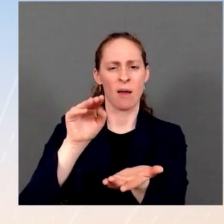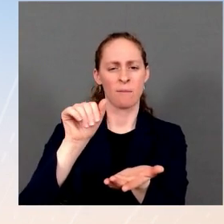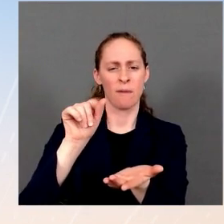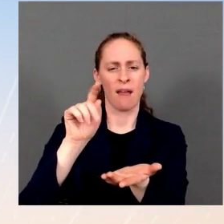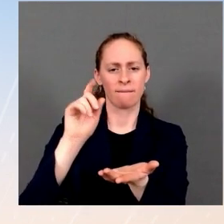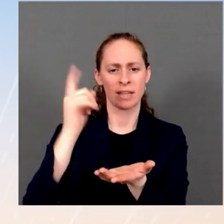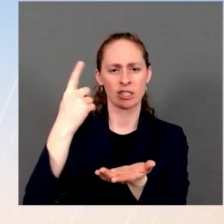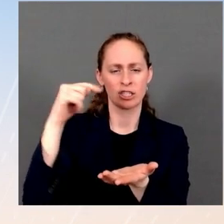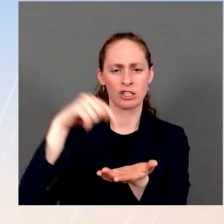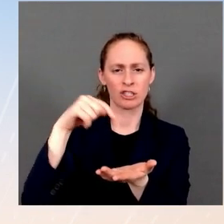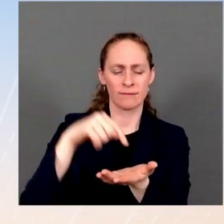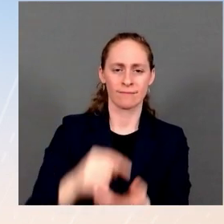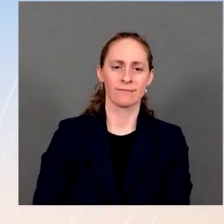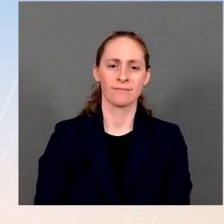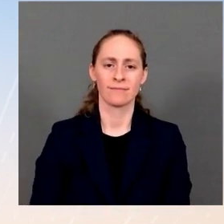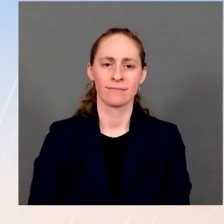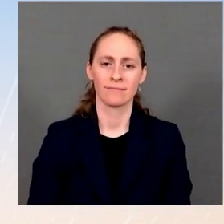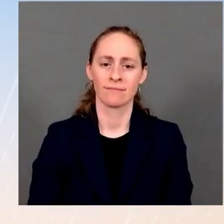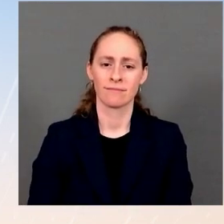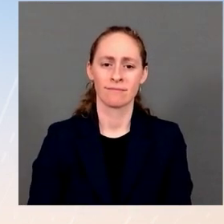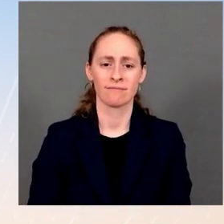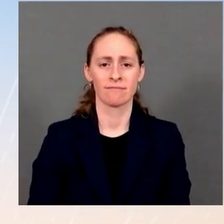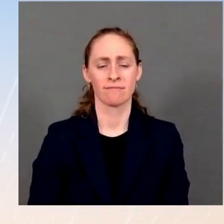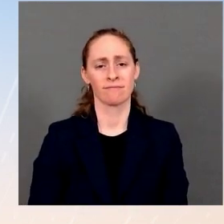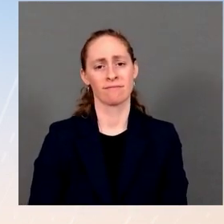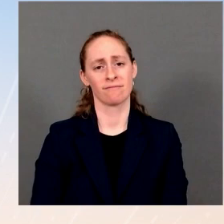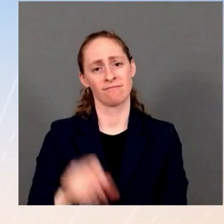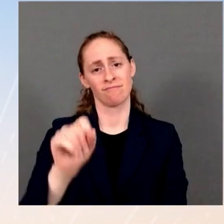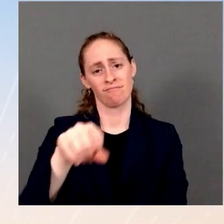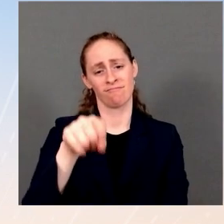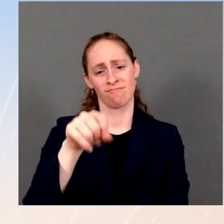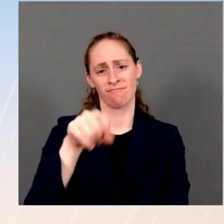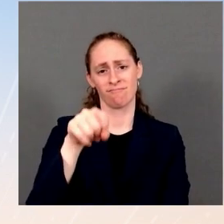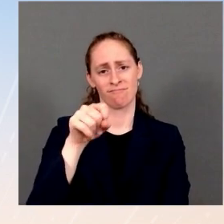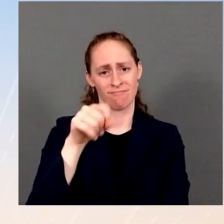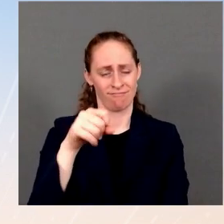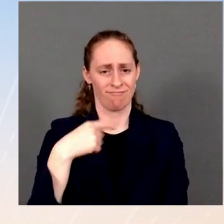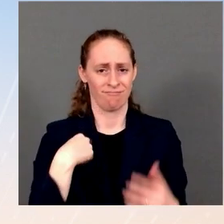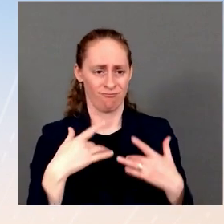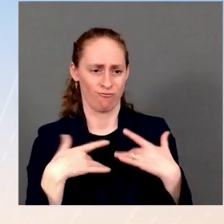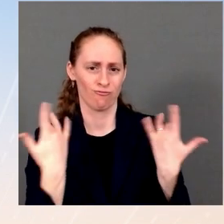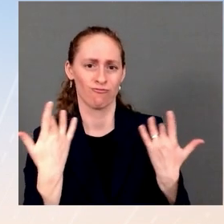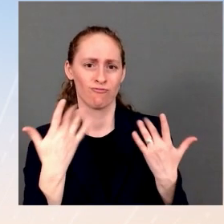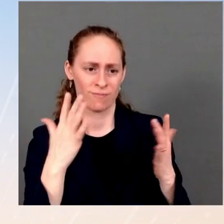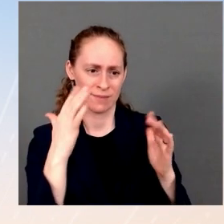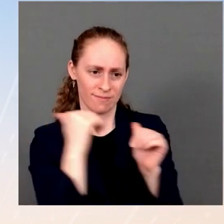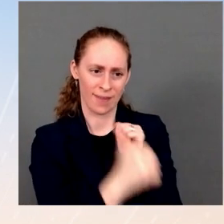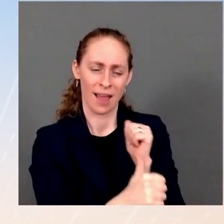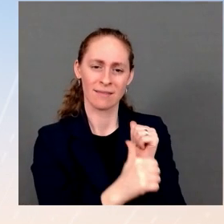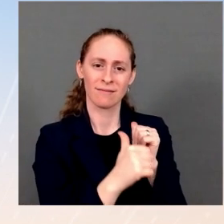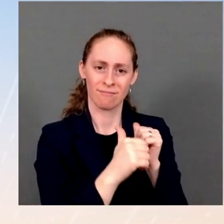So, we're excited about that work and we're moving forward. The Press: But it does seem like the drilling bans are now not in Build Back Better.